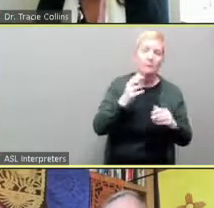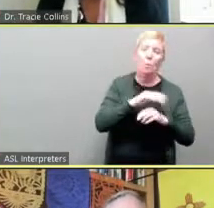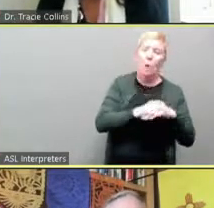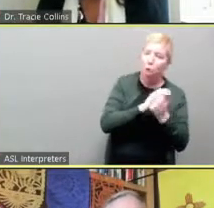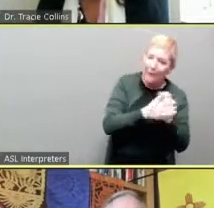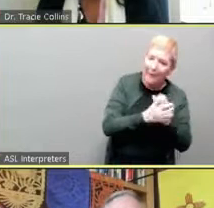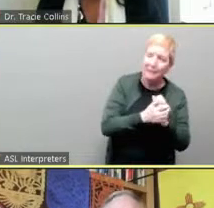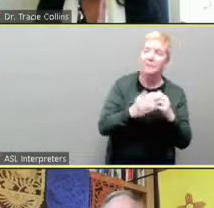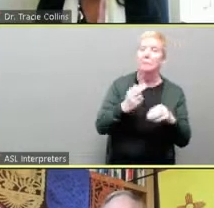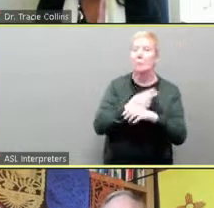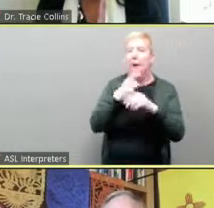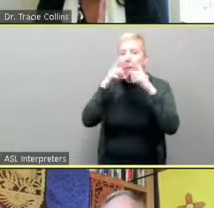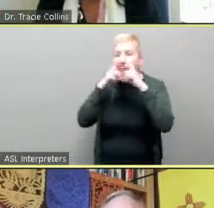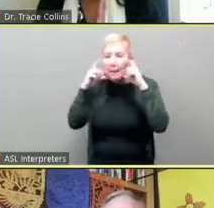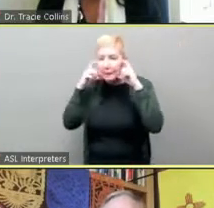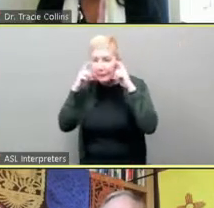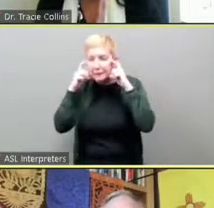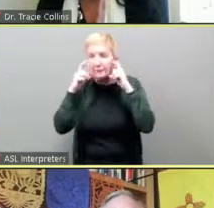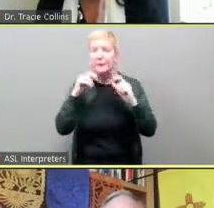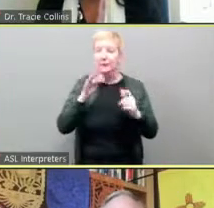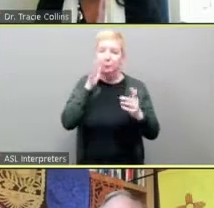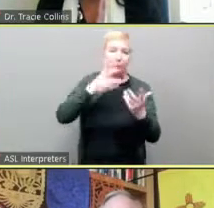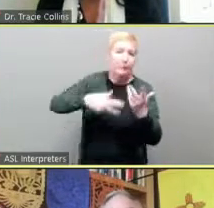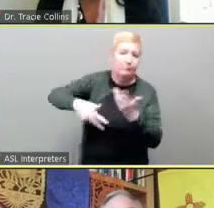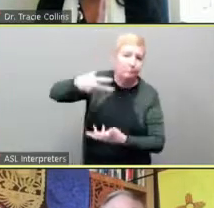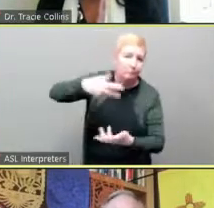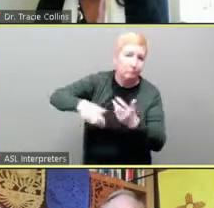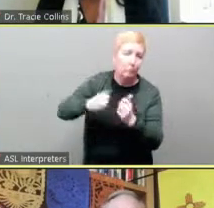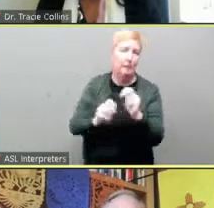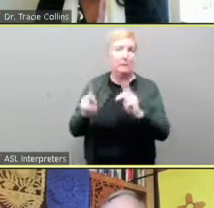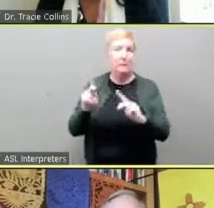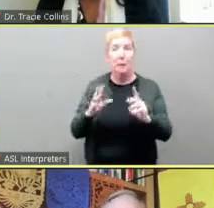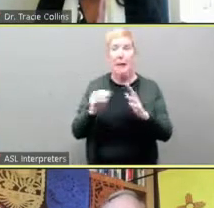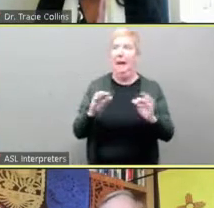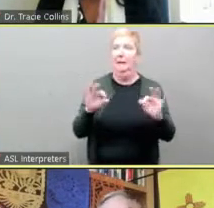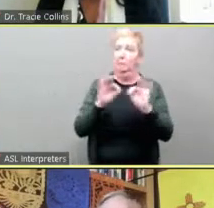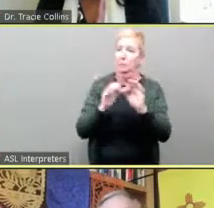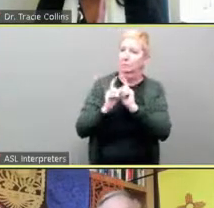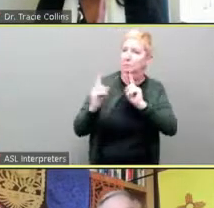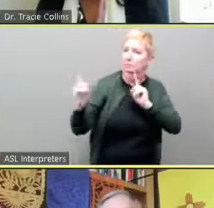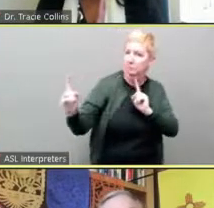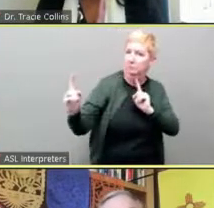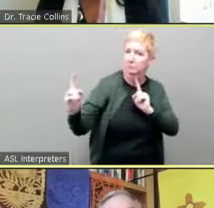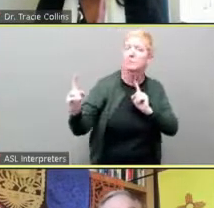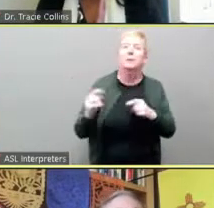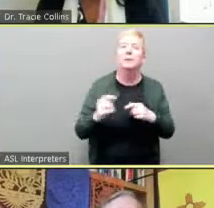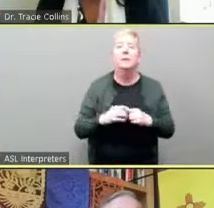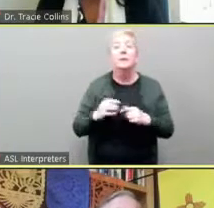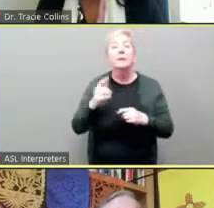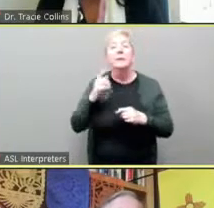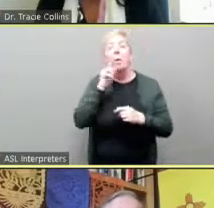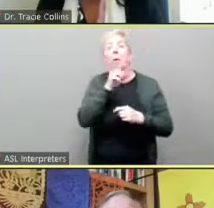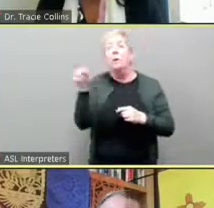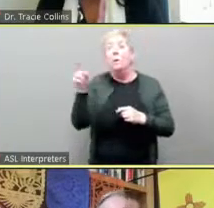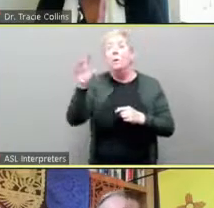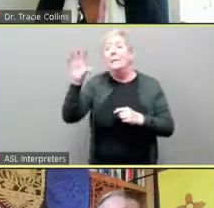home and you're gonna be with other people. And maintain that social distancing deeply in those counties. This is doubly important in those